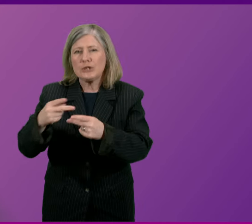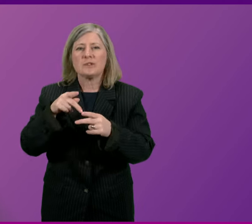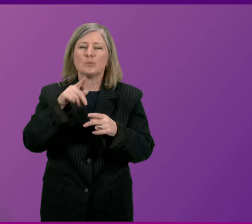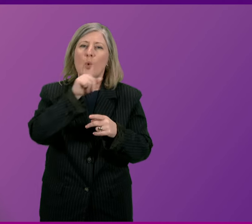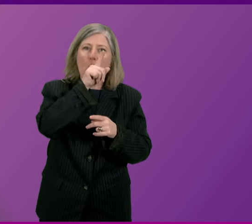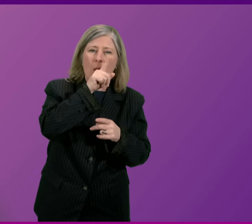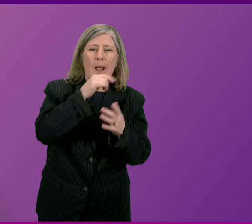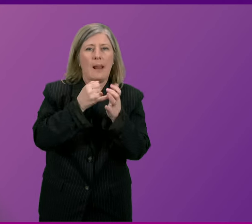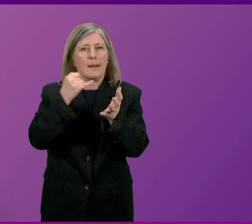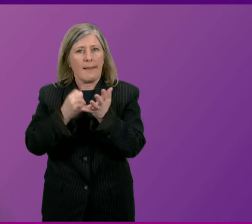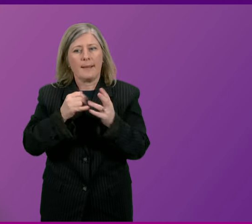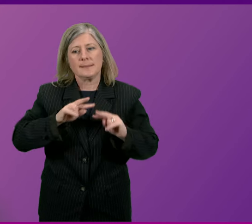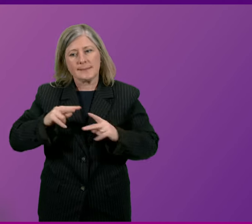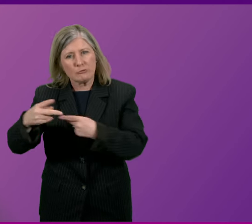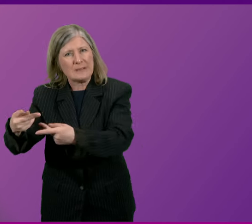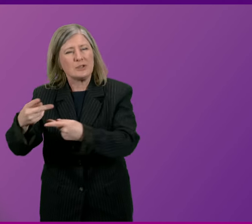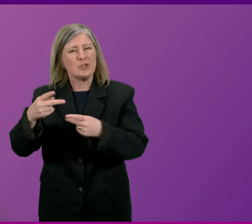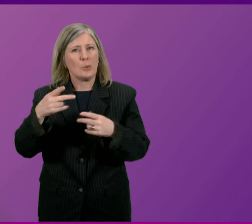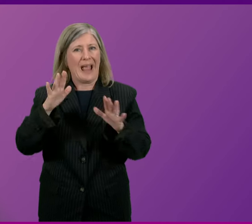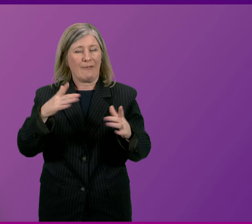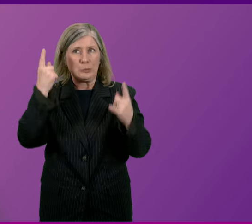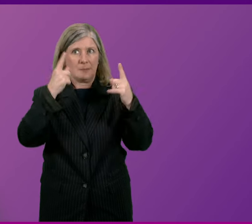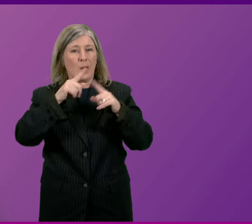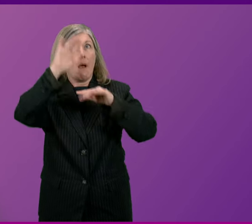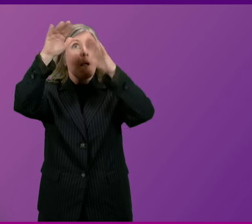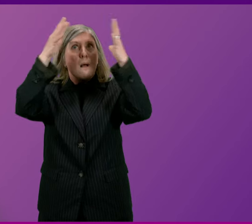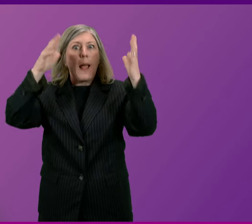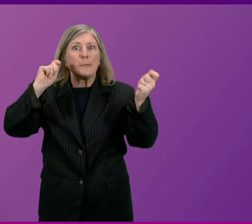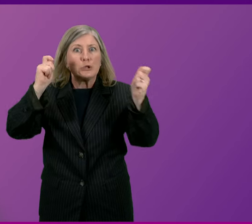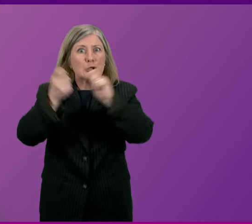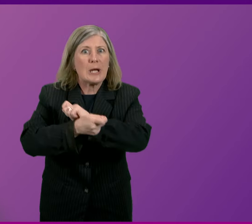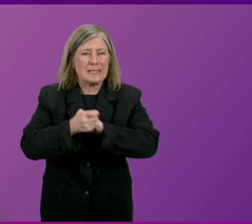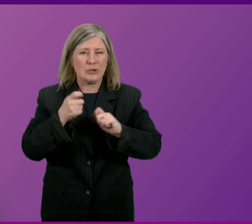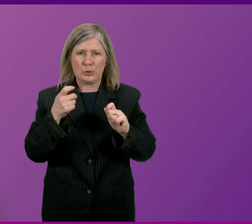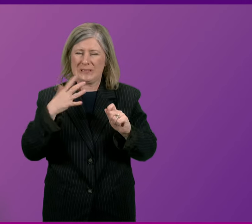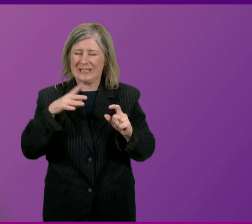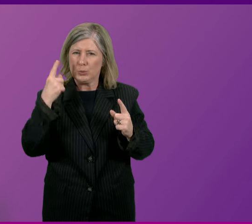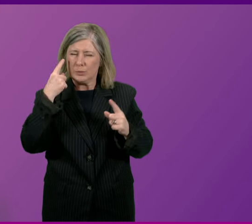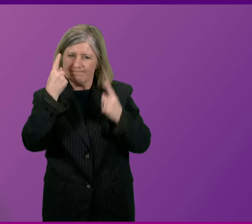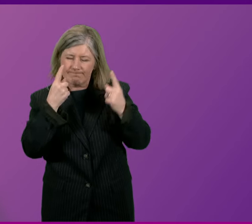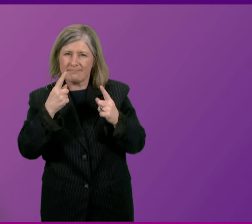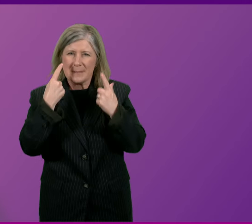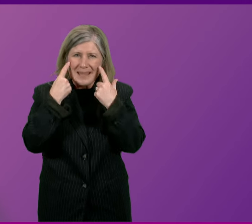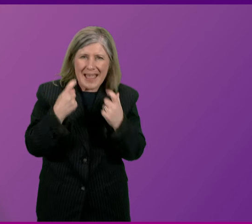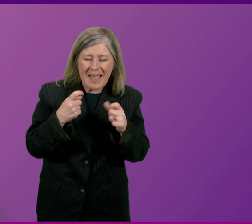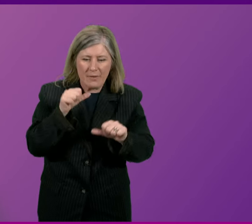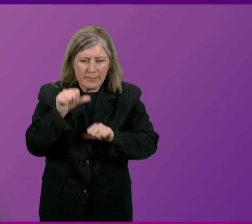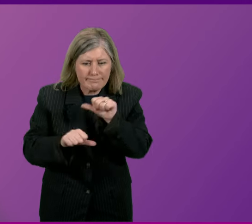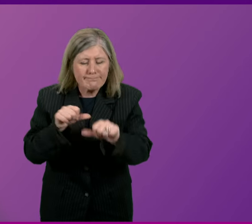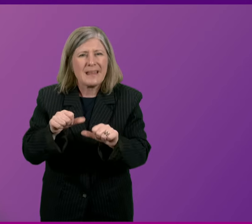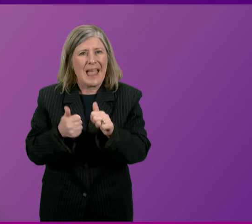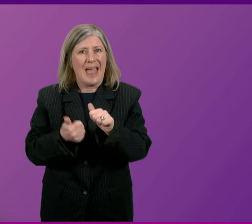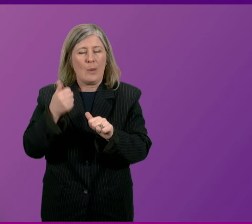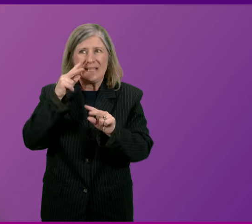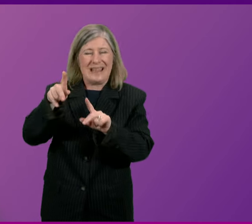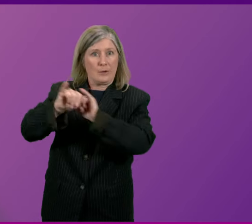and we have to take careful and appropriate steps to respond to it. That response must involve a